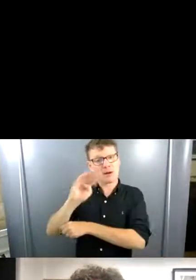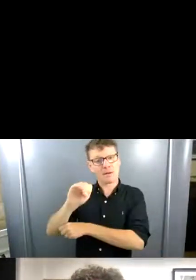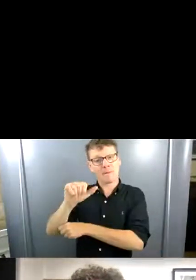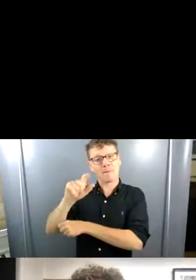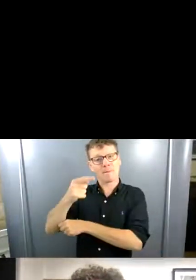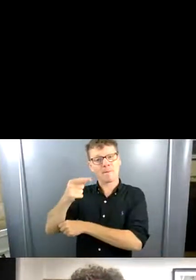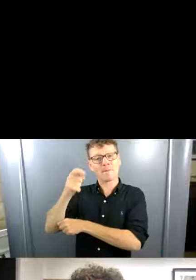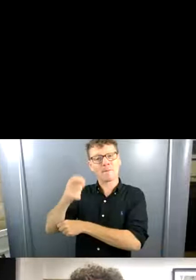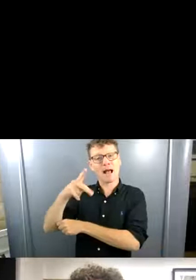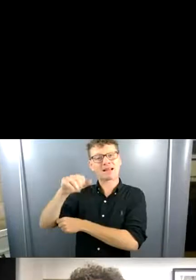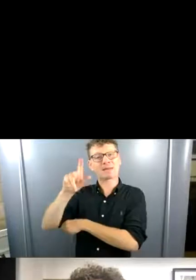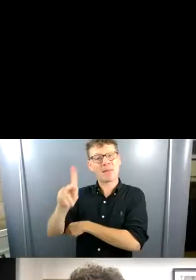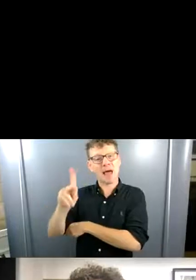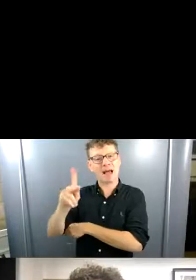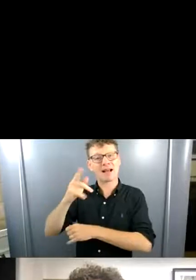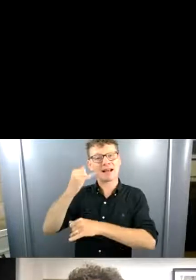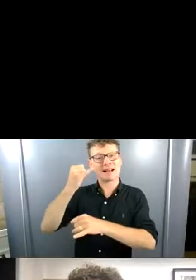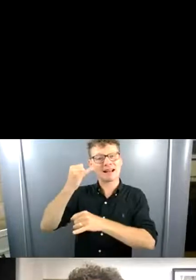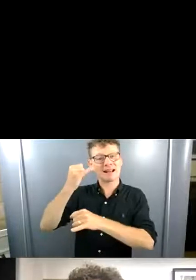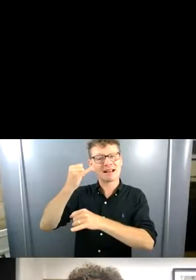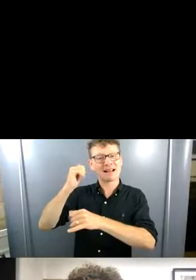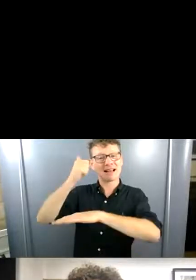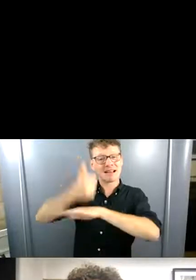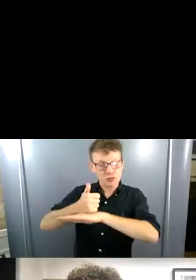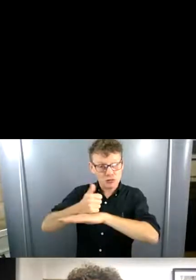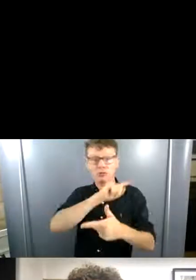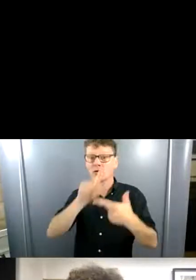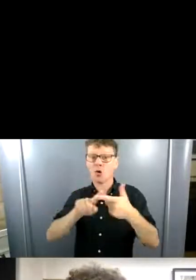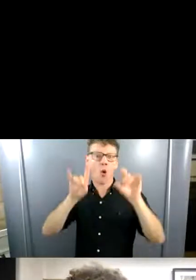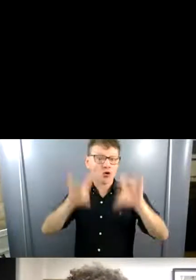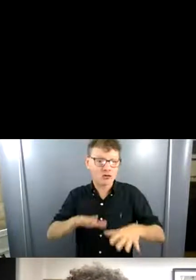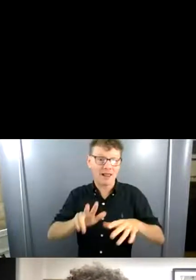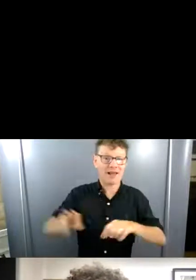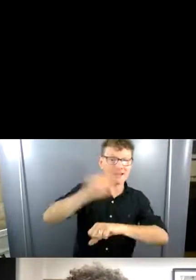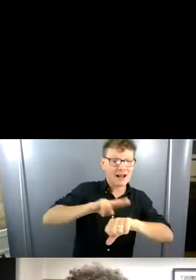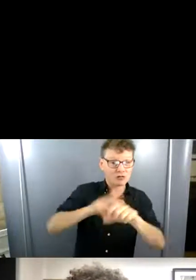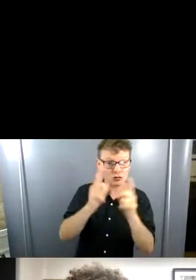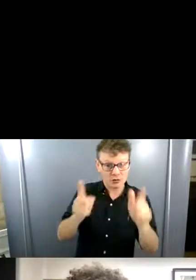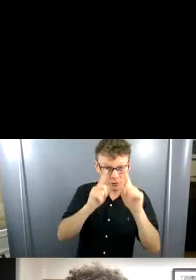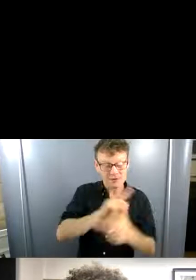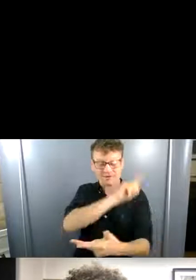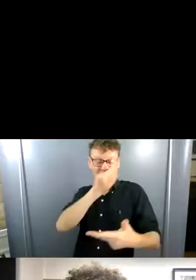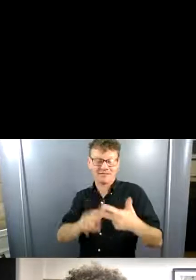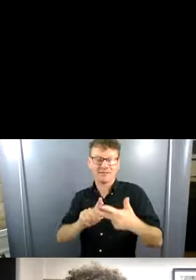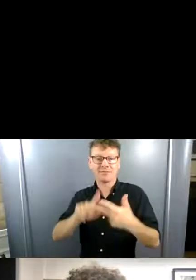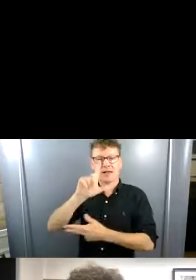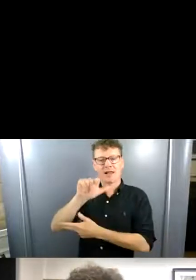at Radboud university the Australian national university and La Trobe university so please